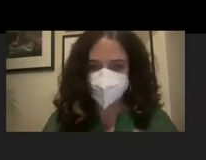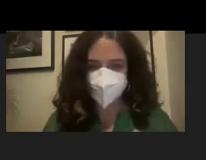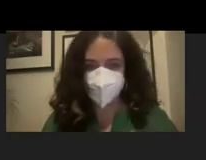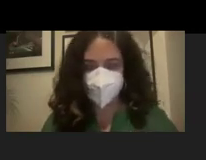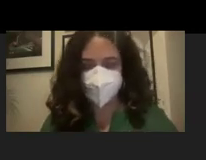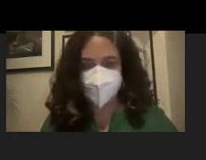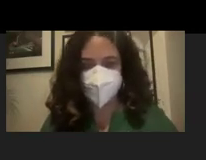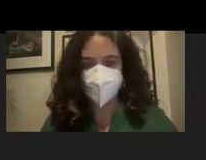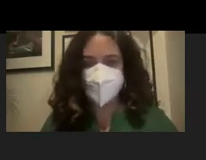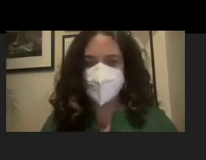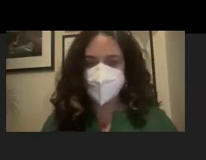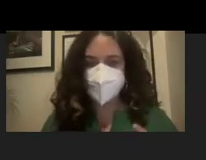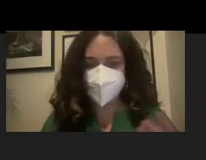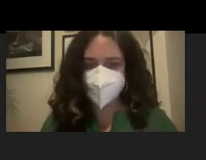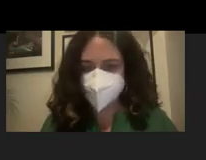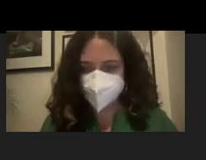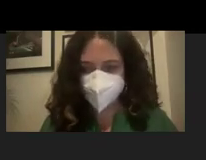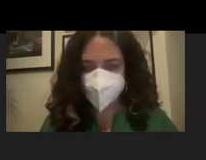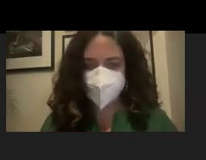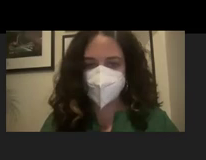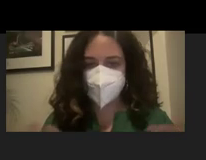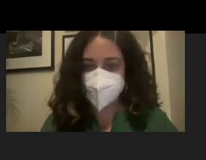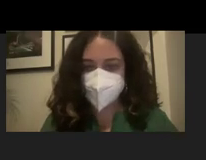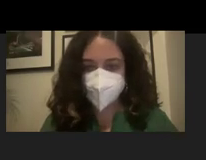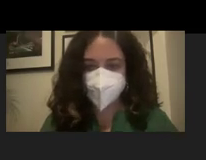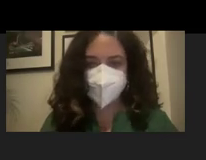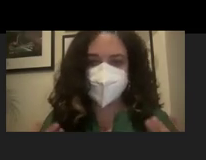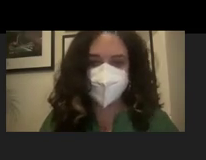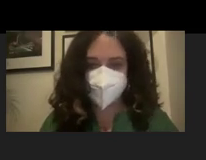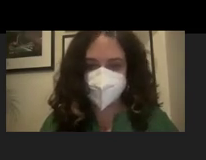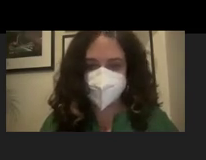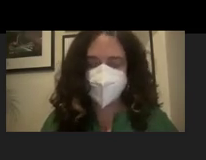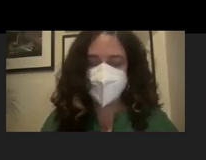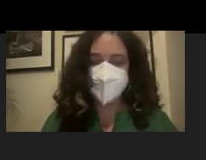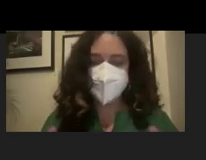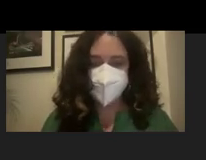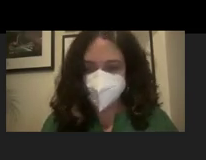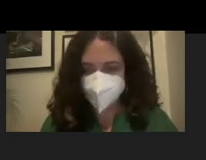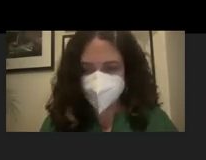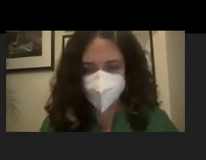inferior groups of people those inferior people are weak and a burden to society and thus they can